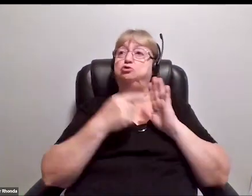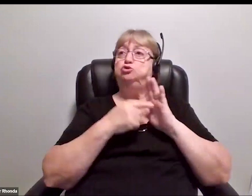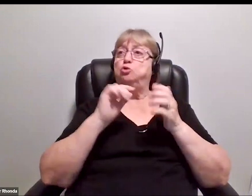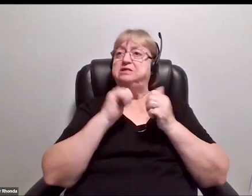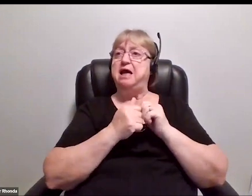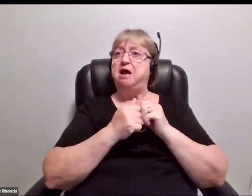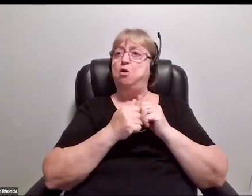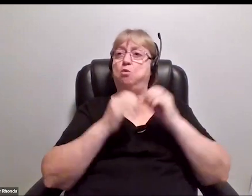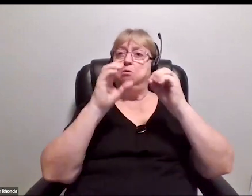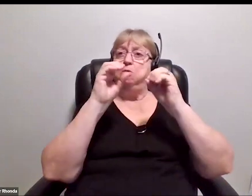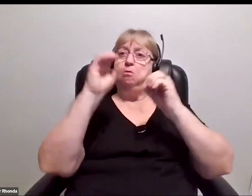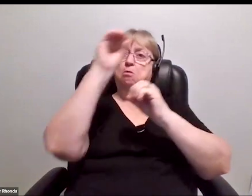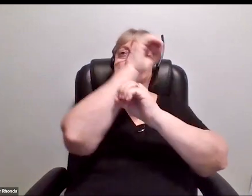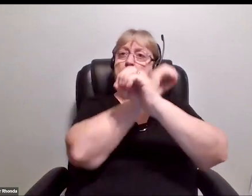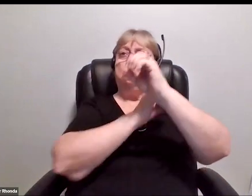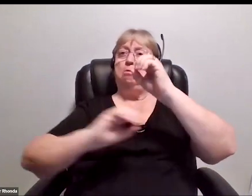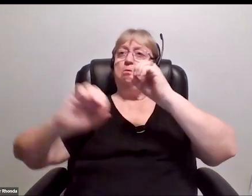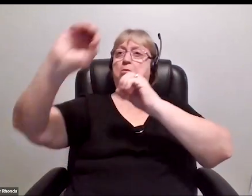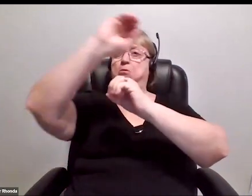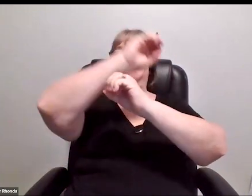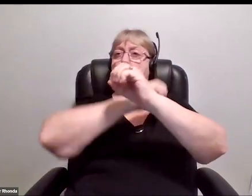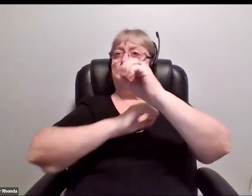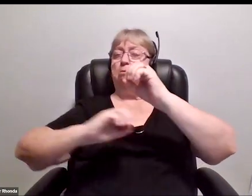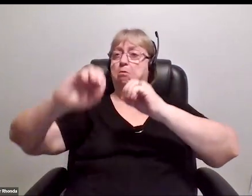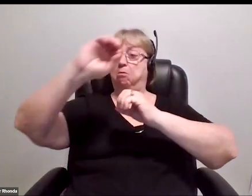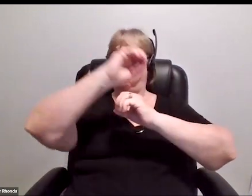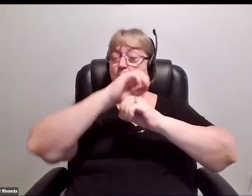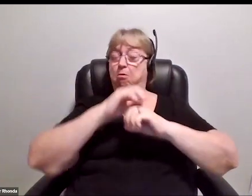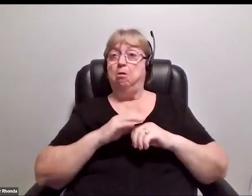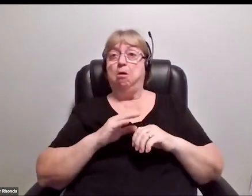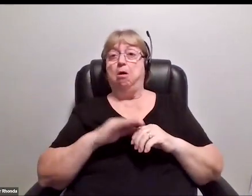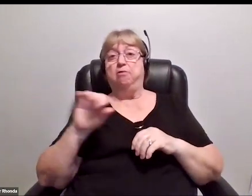Moving to the bottom right corner of the slide, there's another tactile image depicting